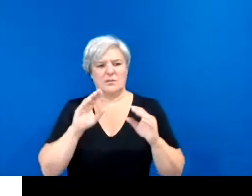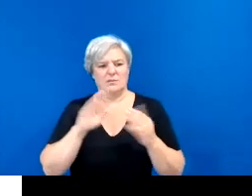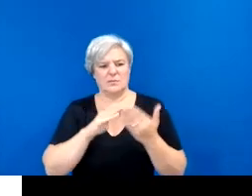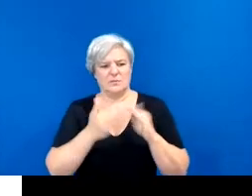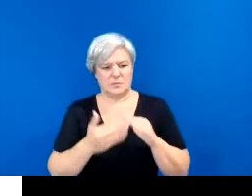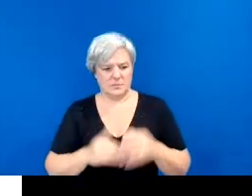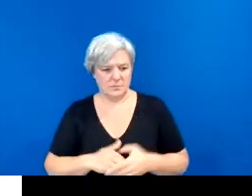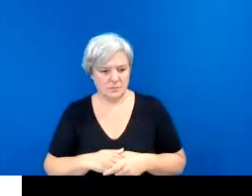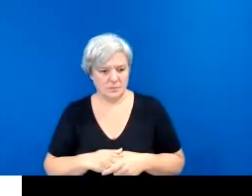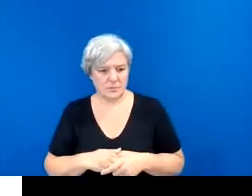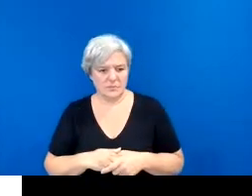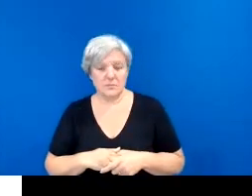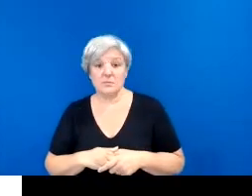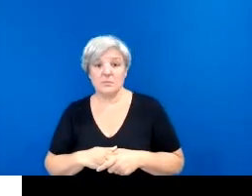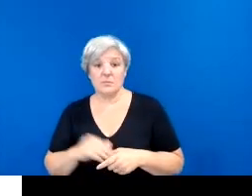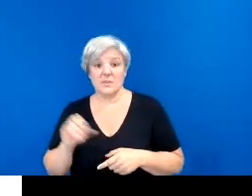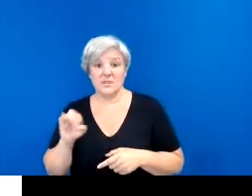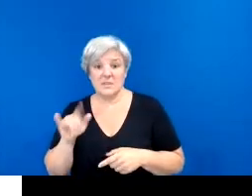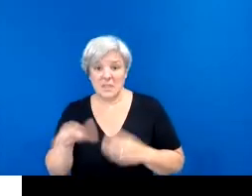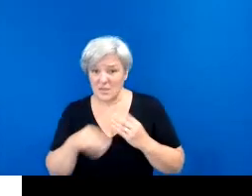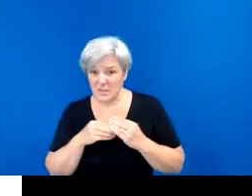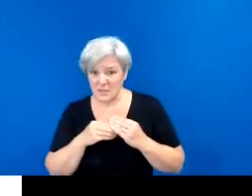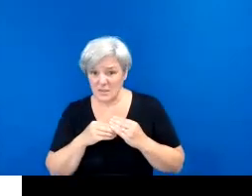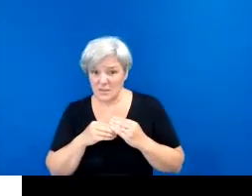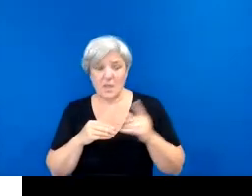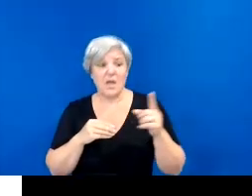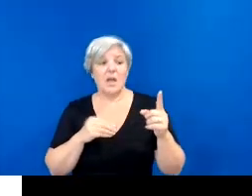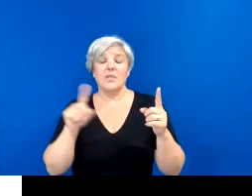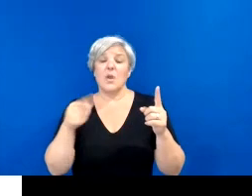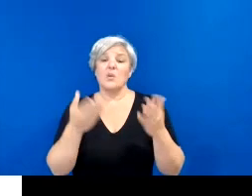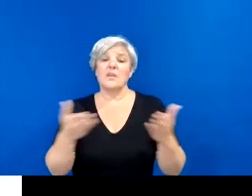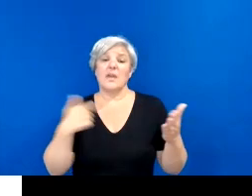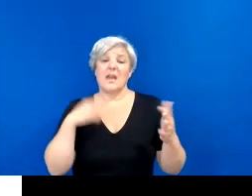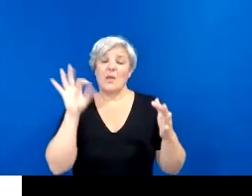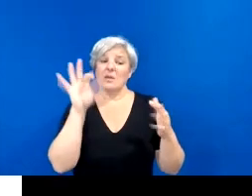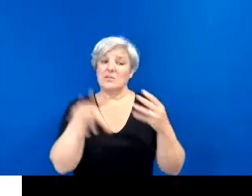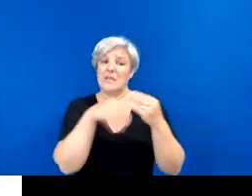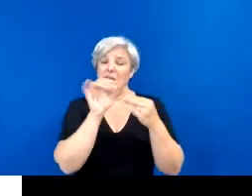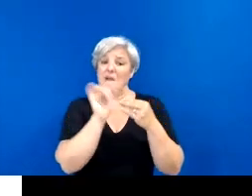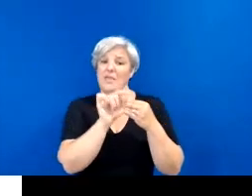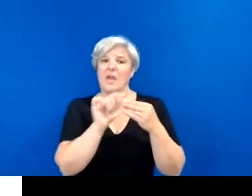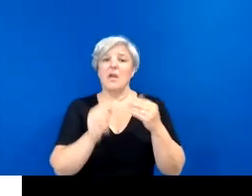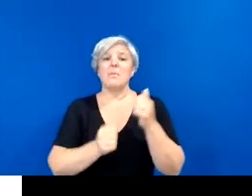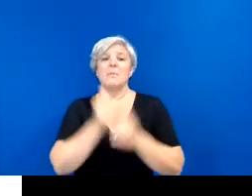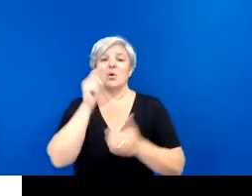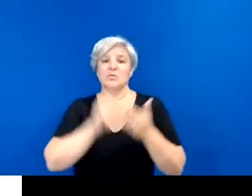Sally do you have anything to add from the Canvas site? The only thing is most of the resources that you're going to see